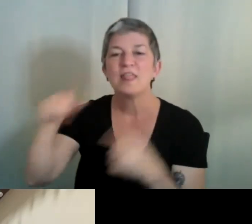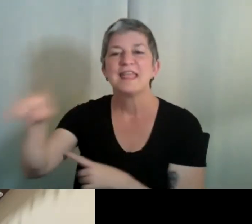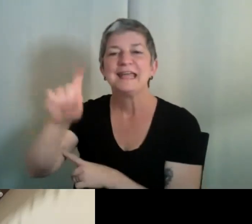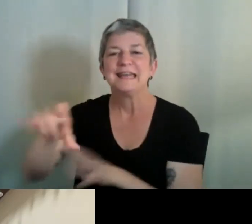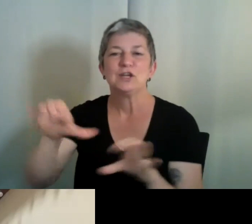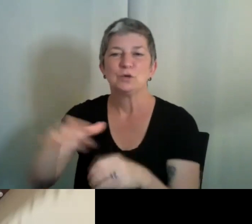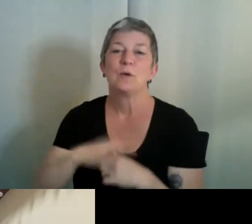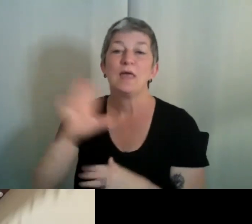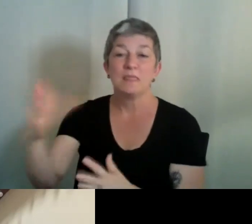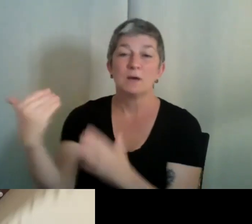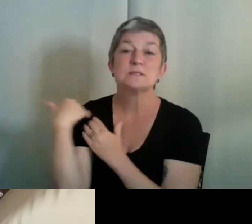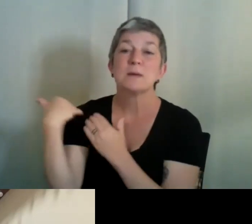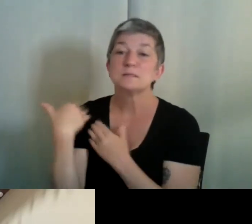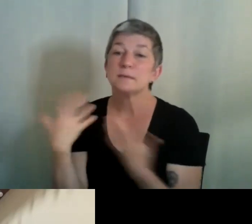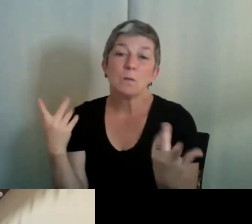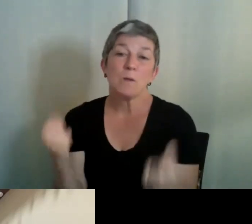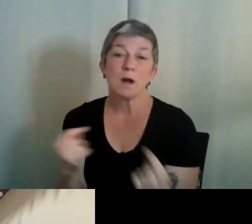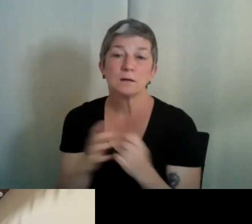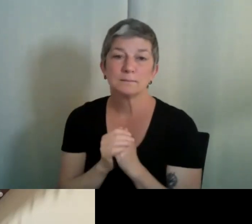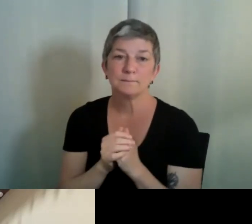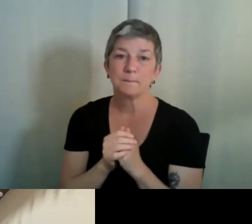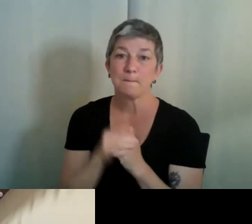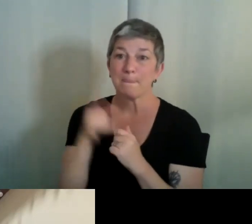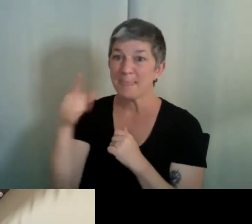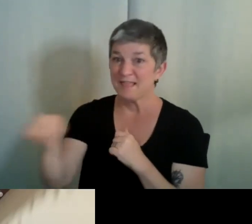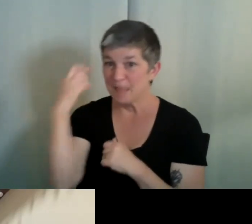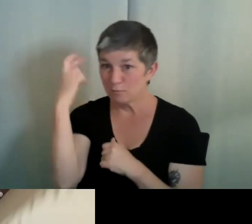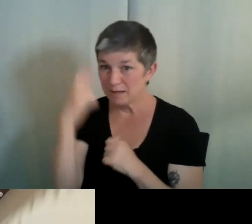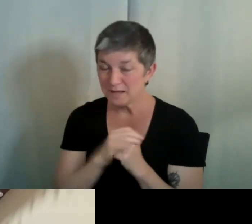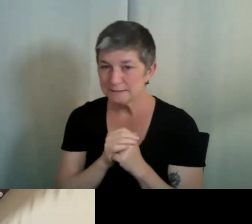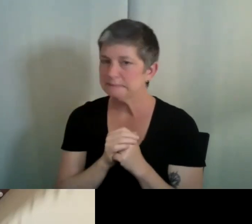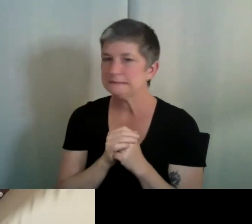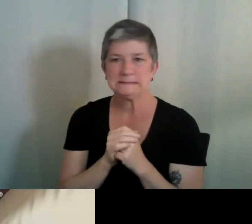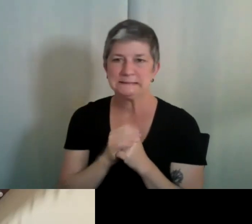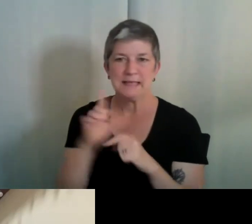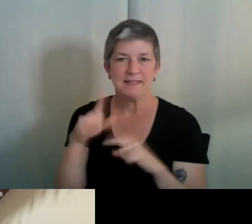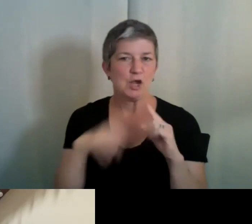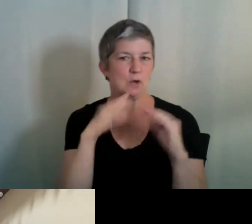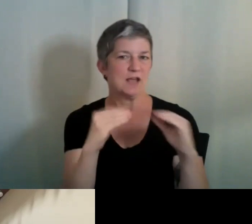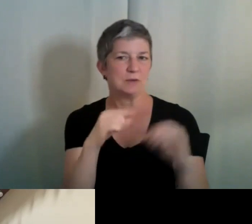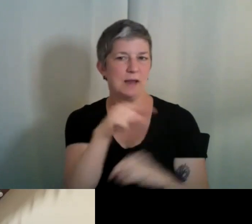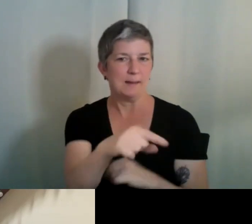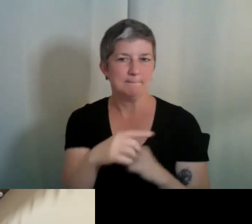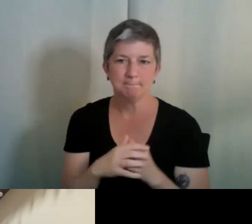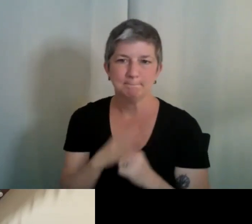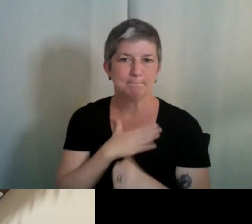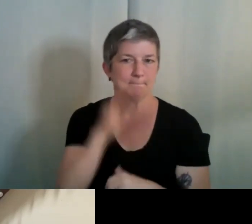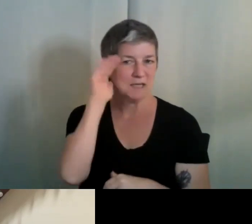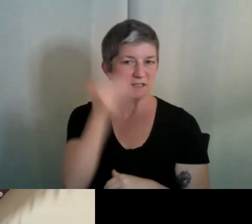responsibility was. And they realized that they could not educate him. And, you know, that's not what I wanted. Of